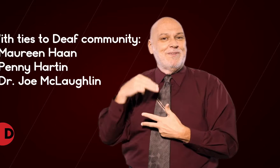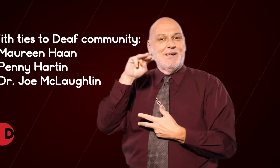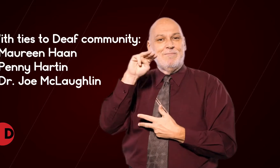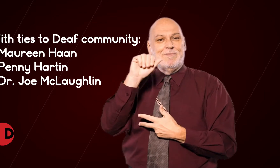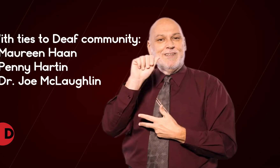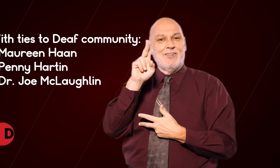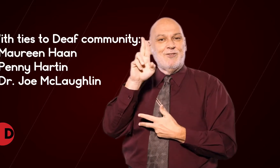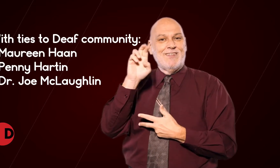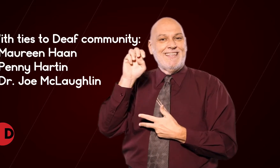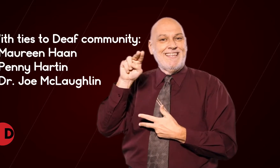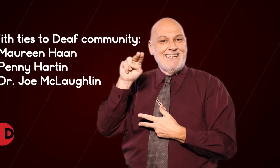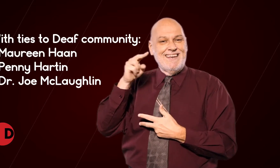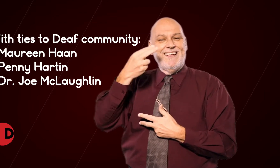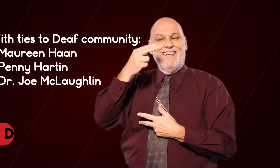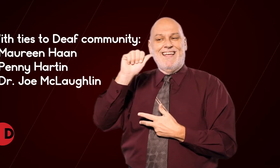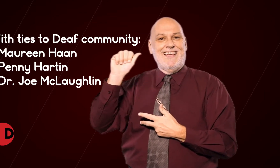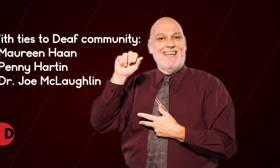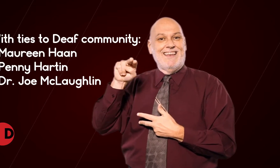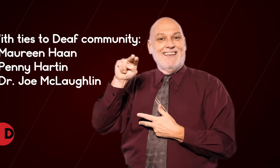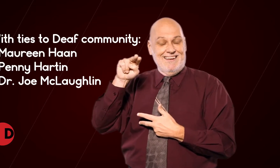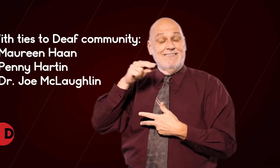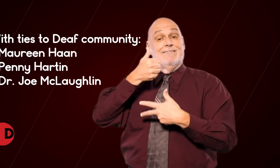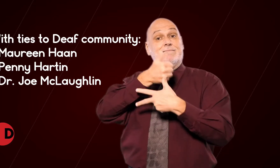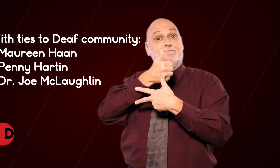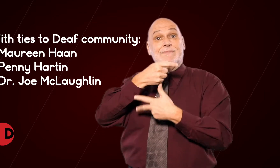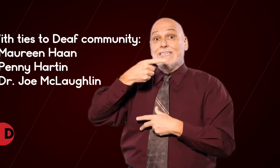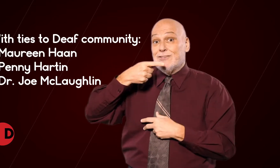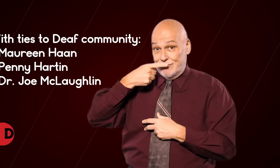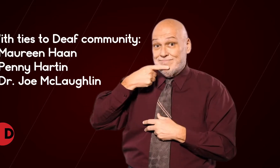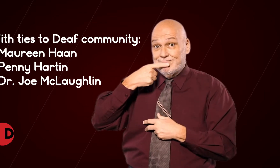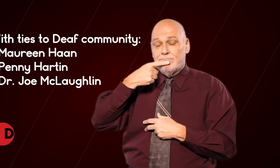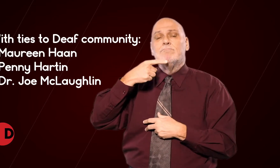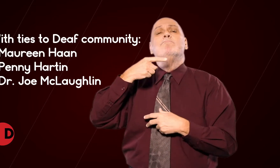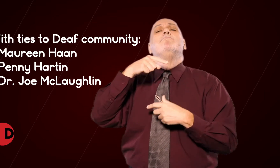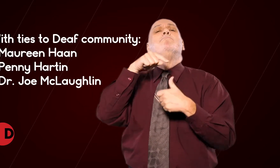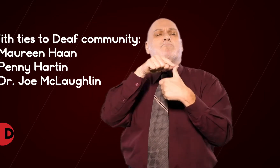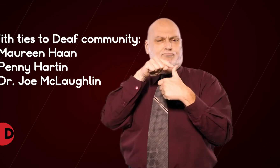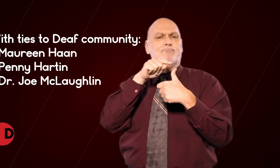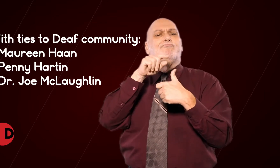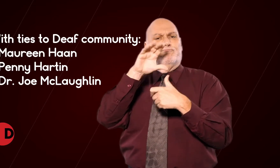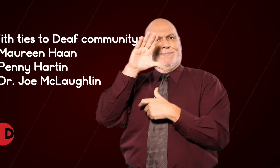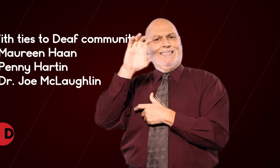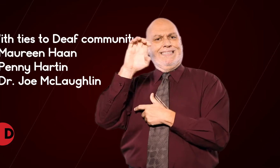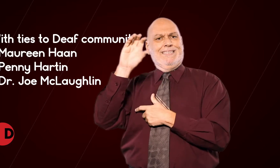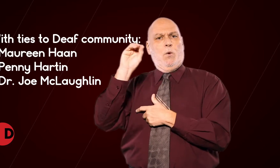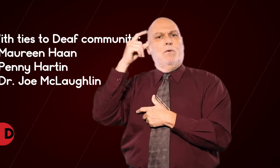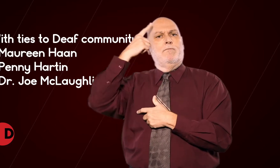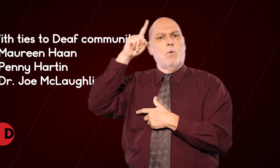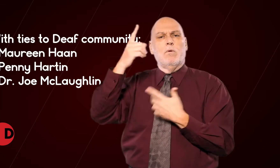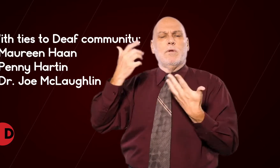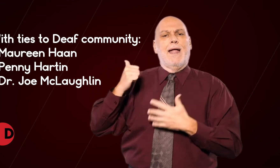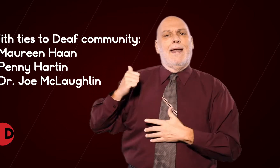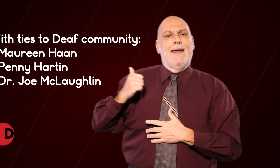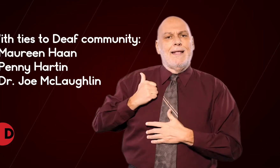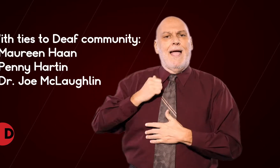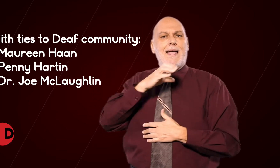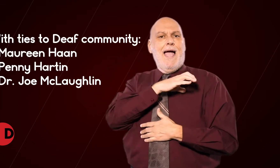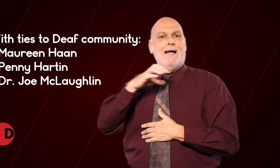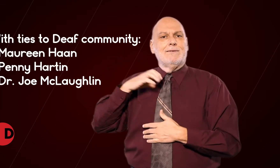Maureen Haan, who is hearing and currently president and CEO